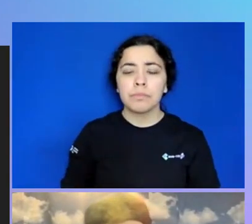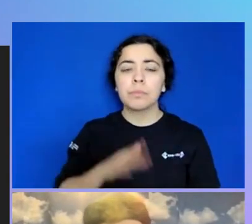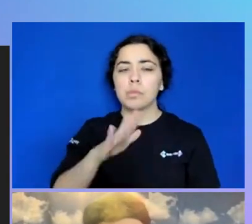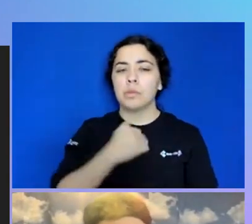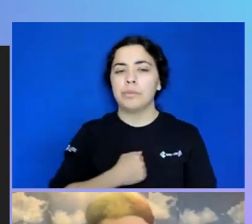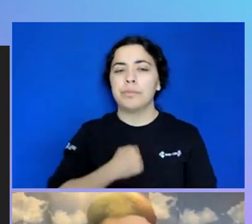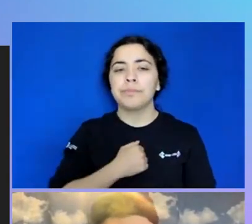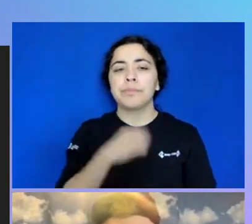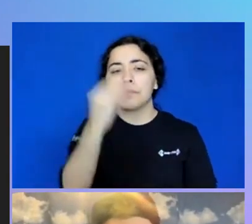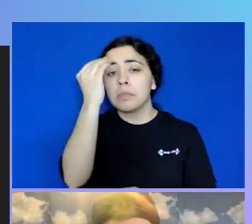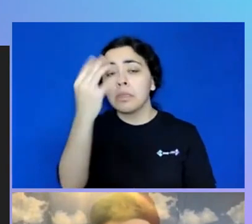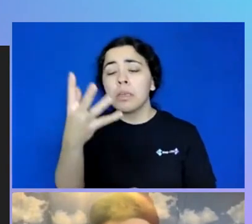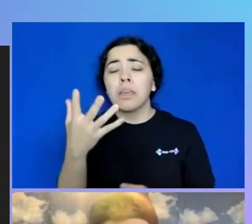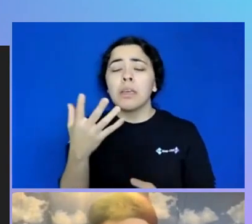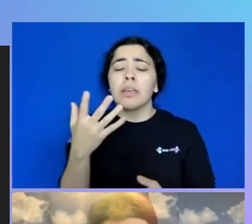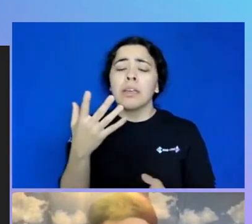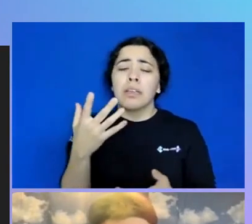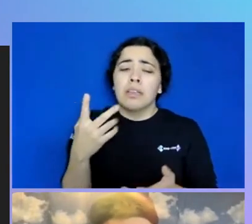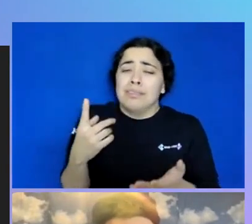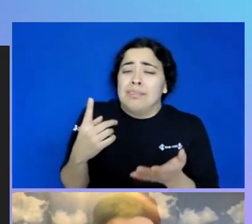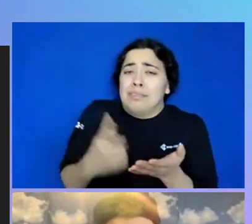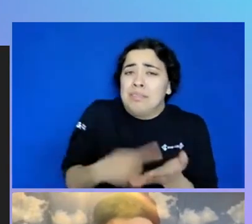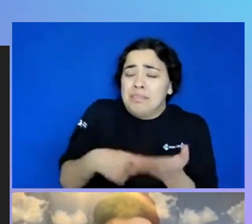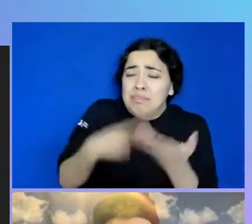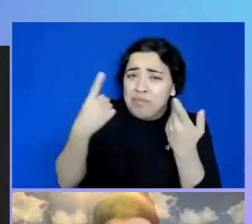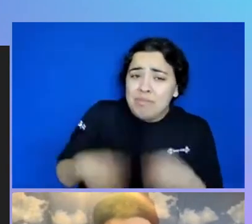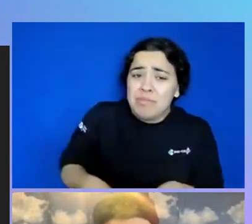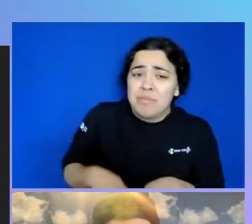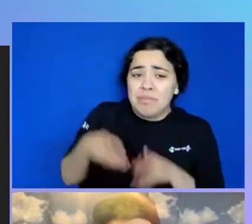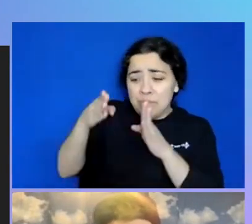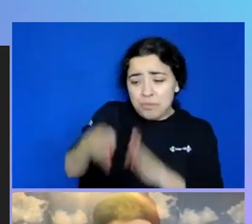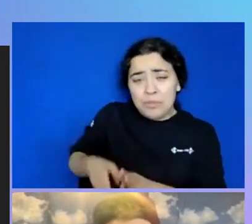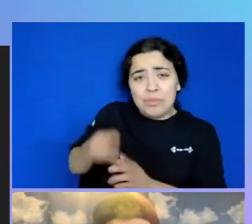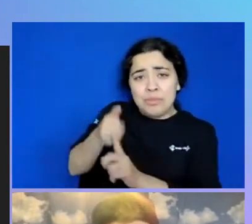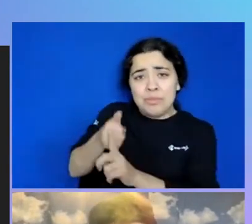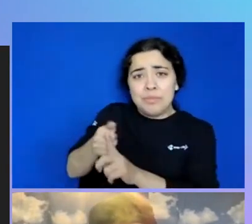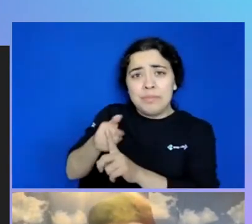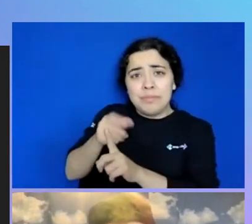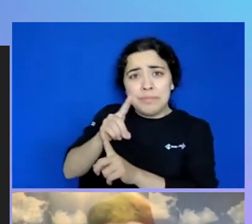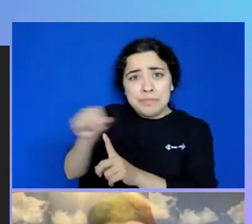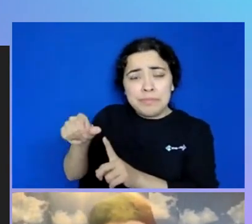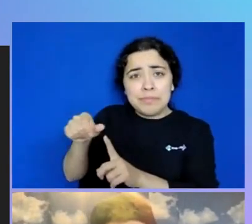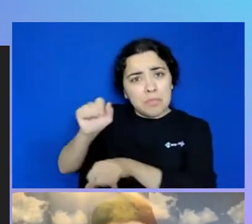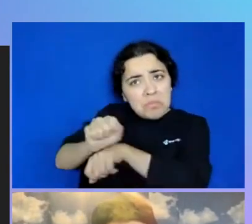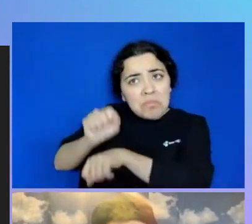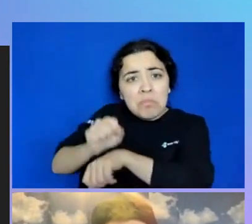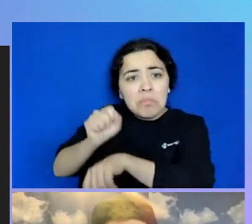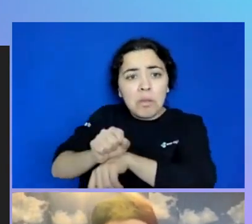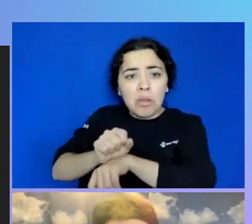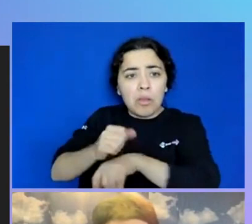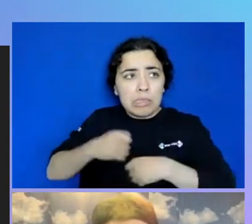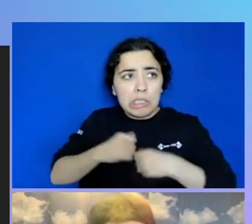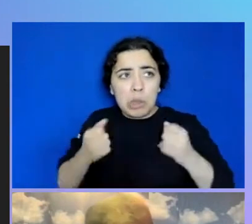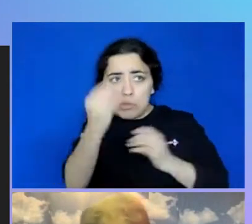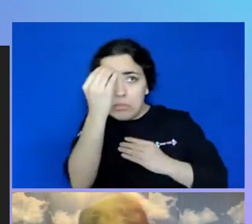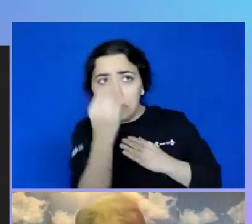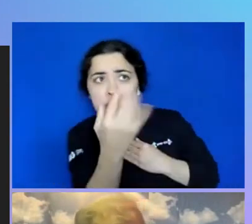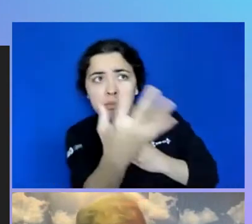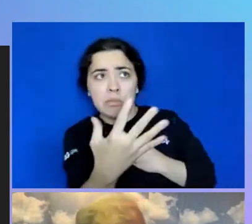disclosure is, is really difficult for disabled workers and can be dangerous as, um,